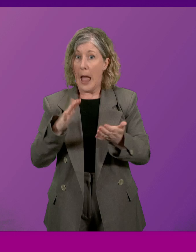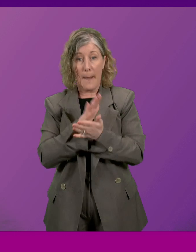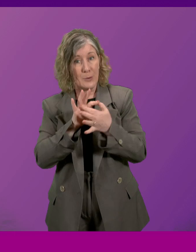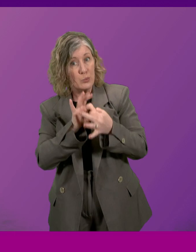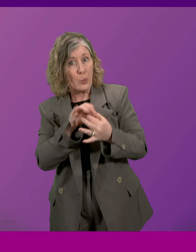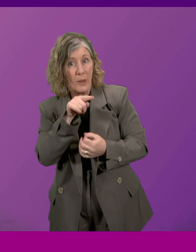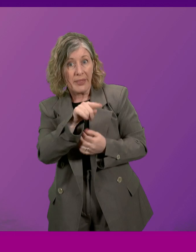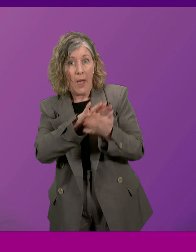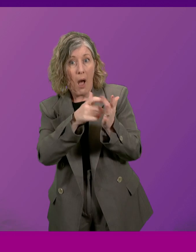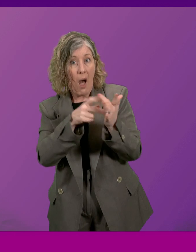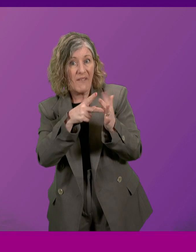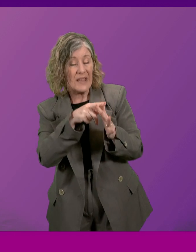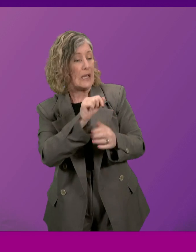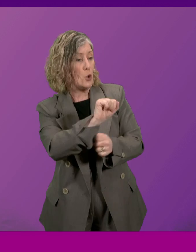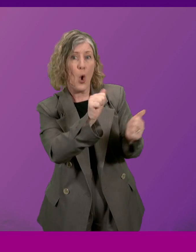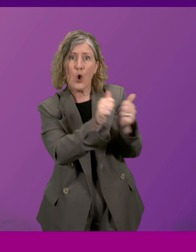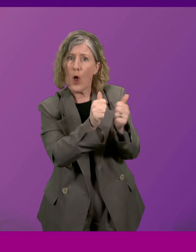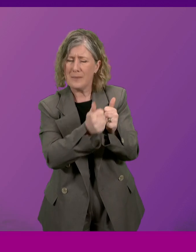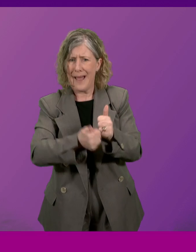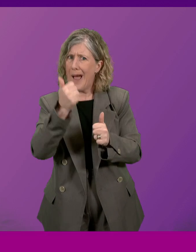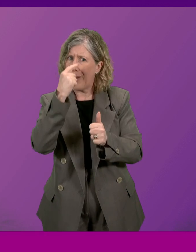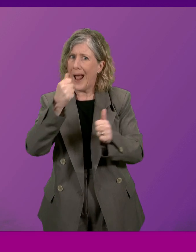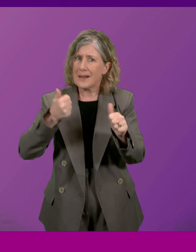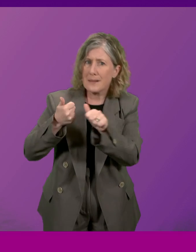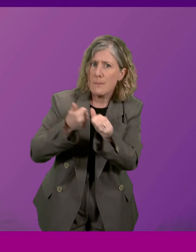colleagues on how we can support that by passing the Government’s budget,